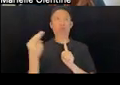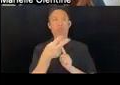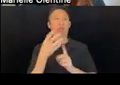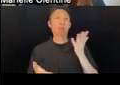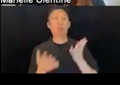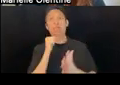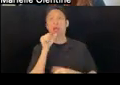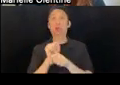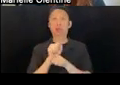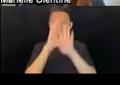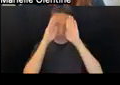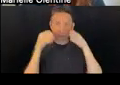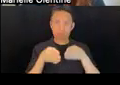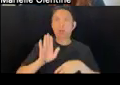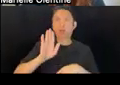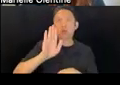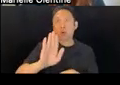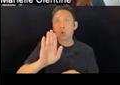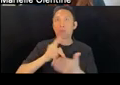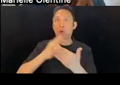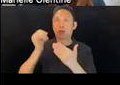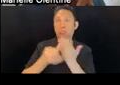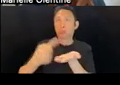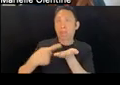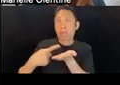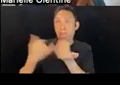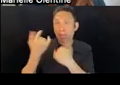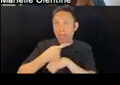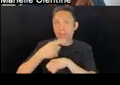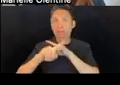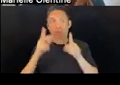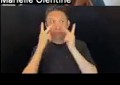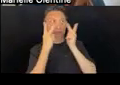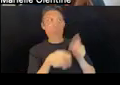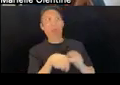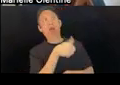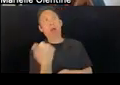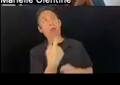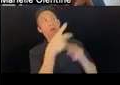Awesome. So our agenda for today. We are going to spend 45 minutes on this presentation.